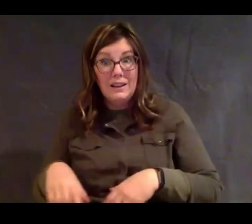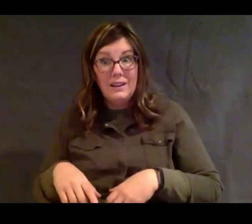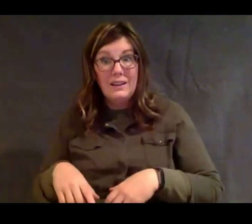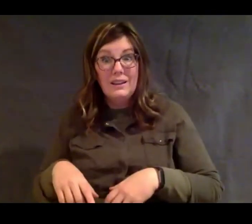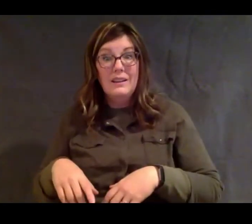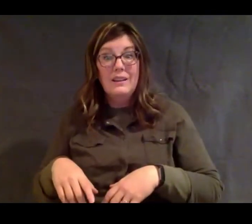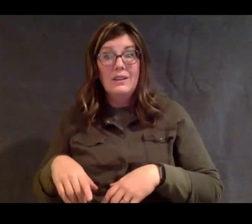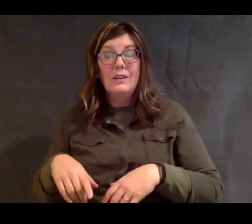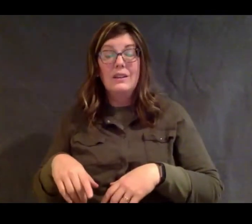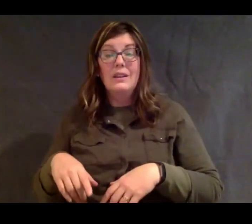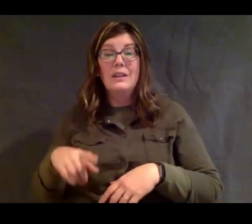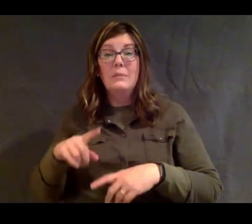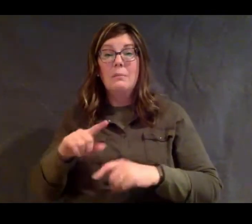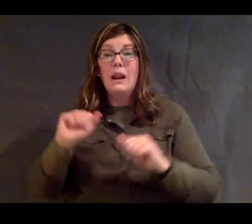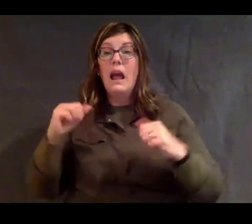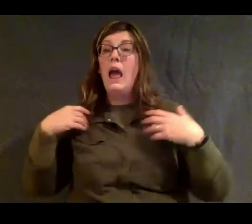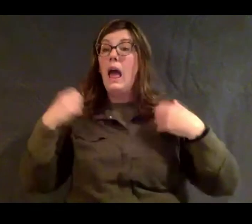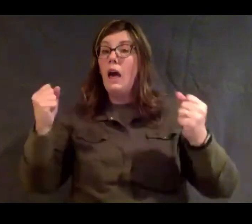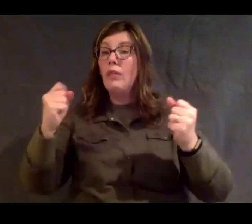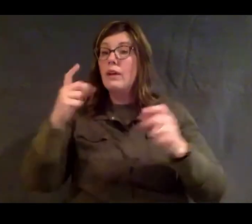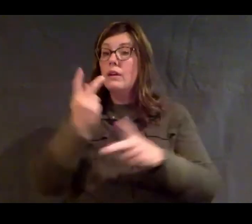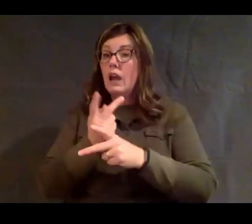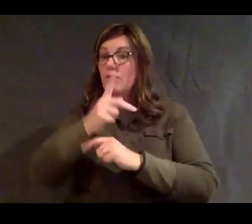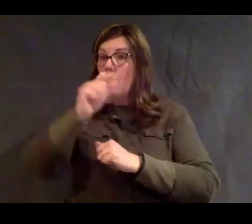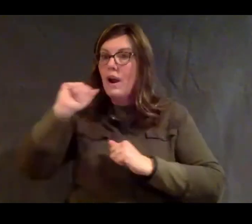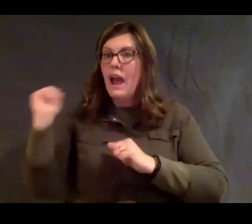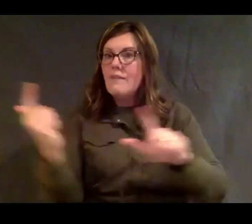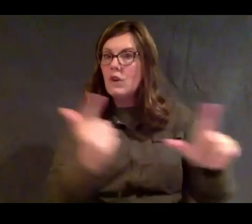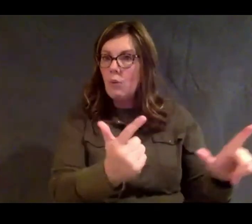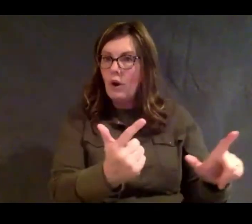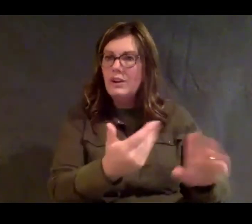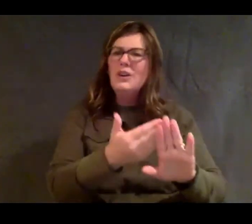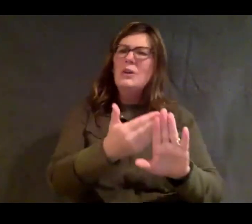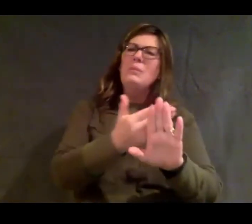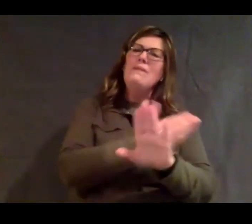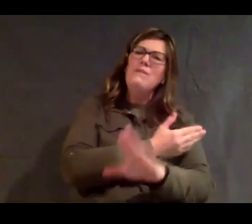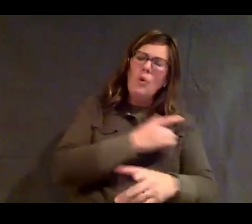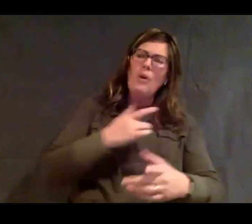before they reach crisis right we've got to make sure that our education system actually starts